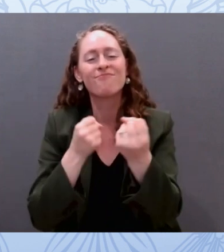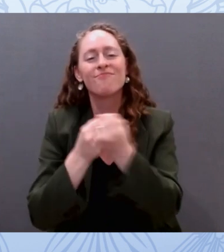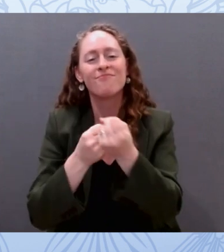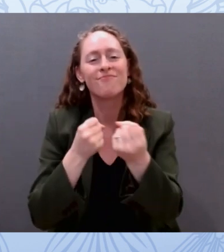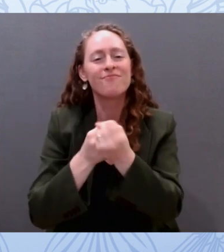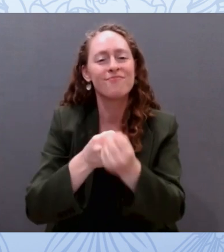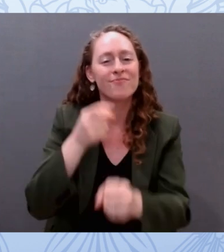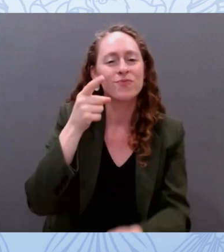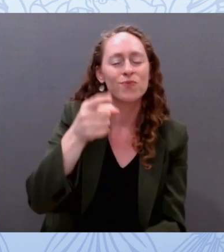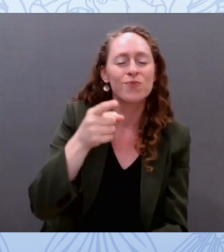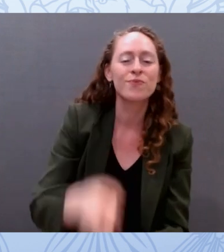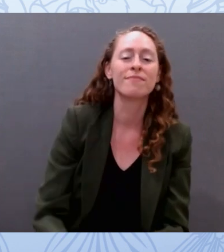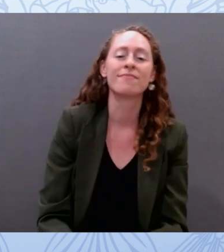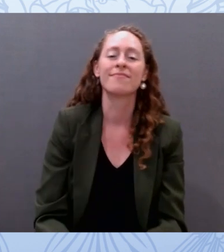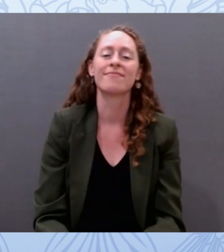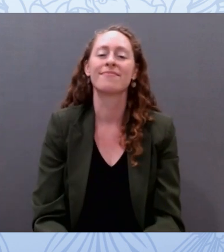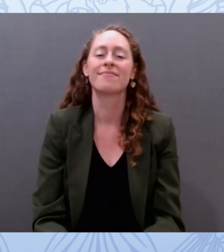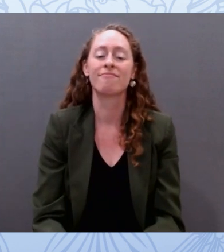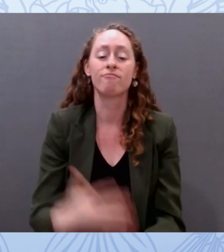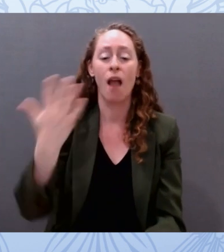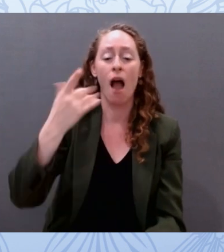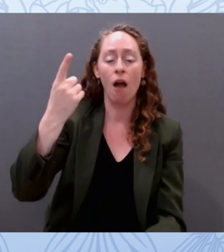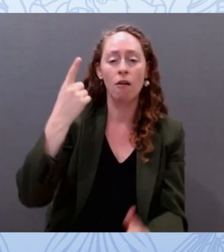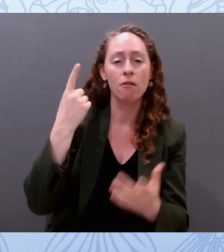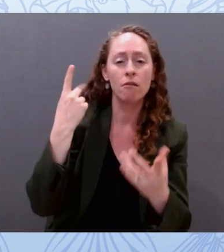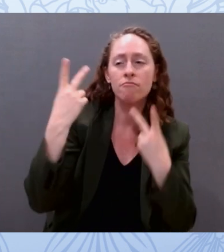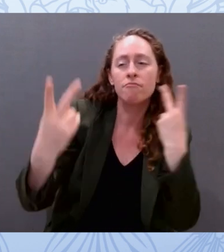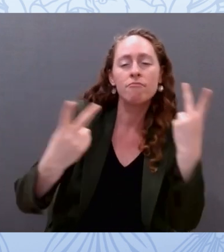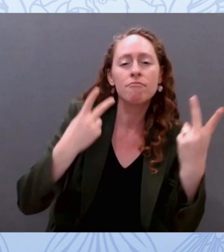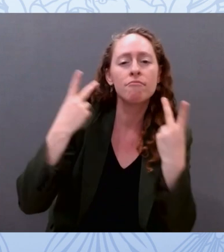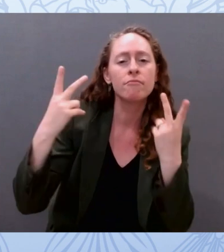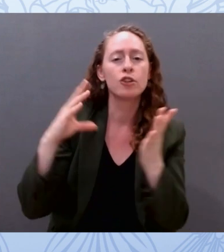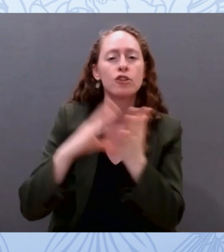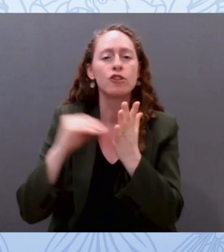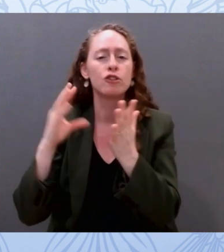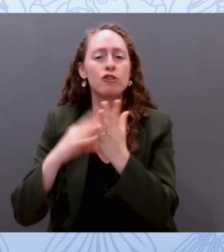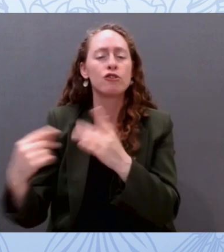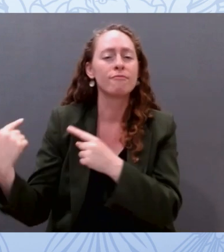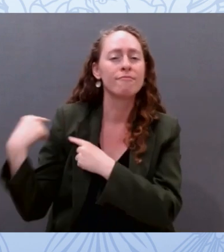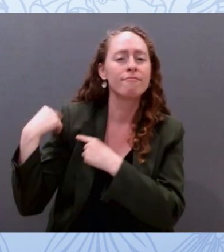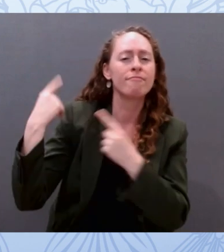It doesn't have to define you, but it will always have something to teach you.